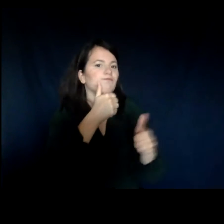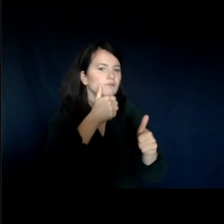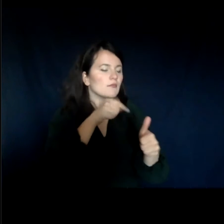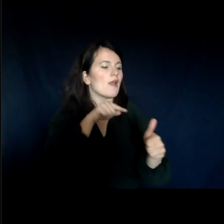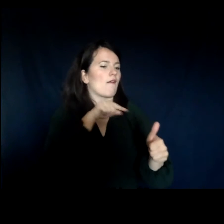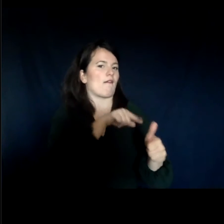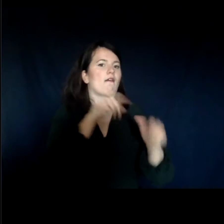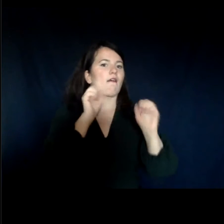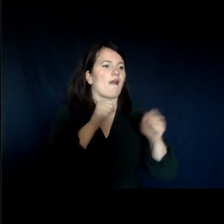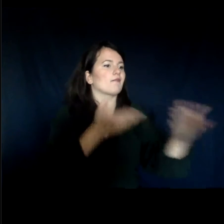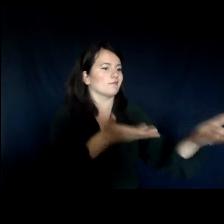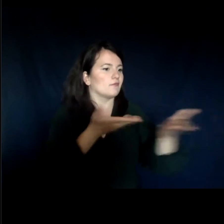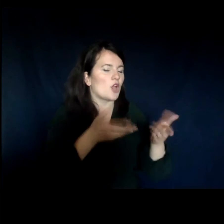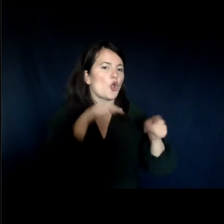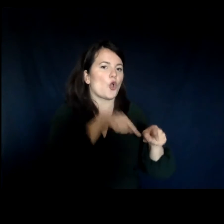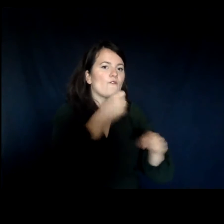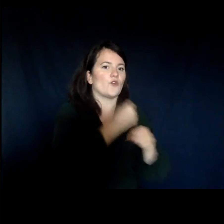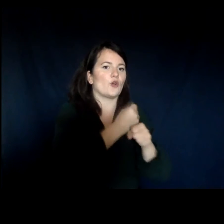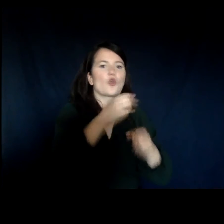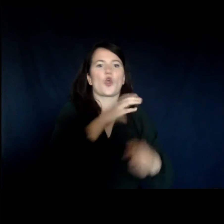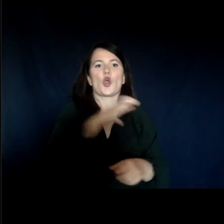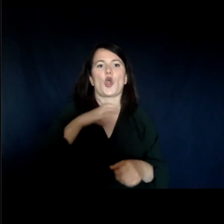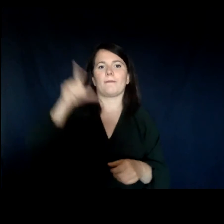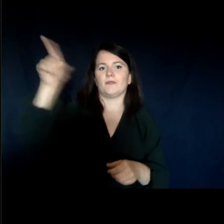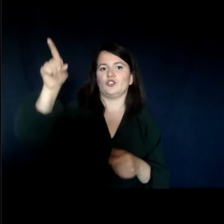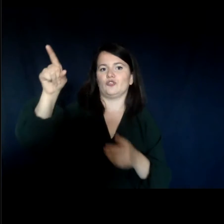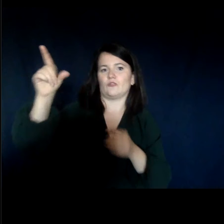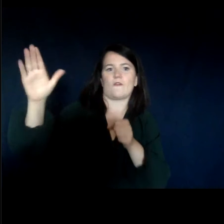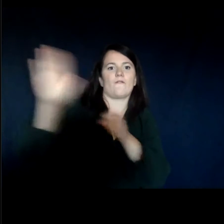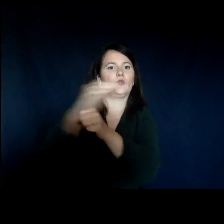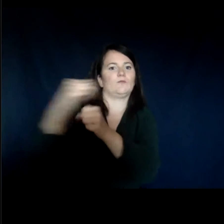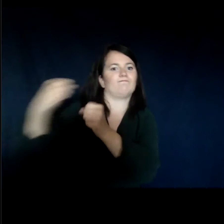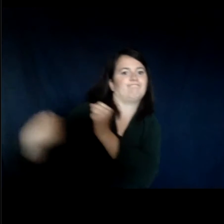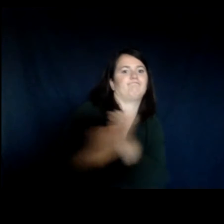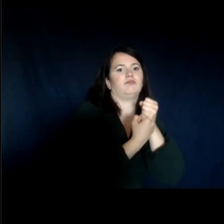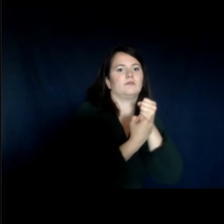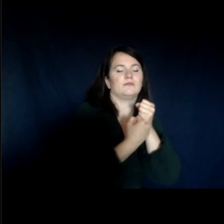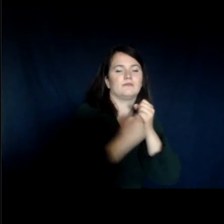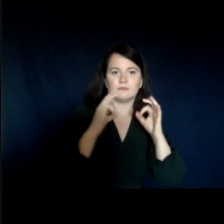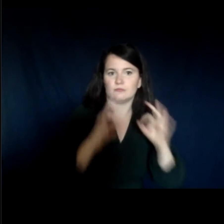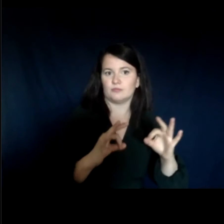The second question is which things we need to be careful